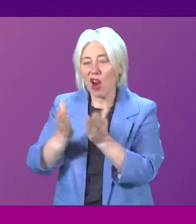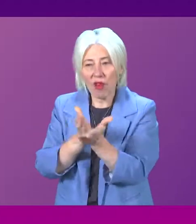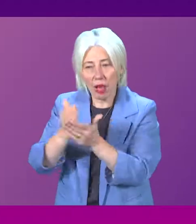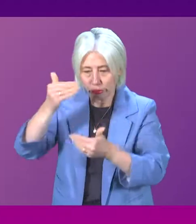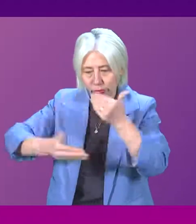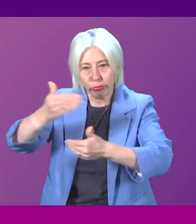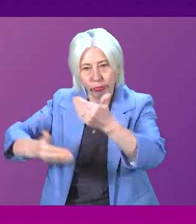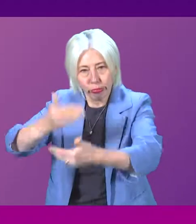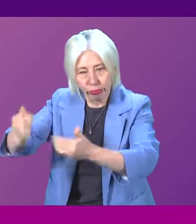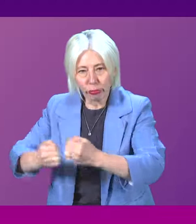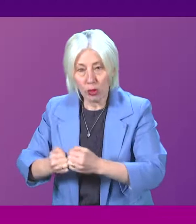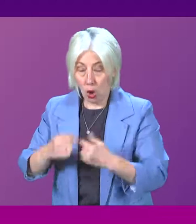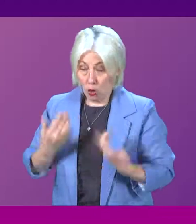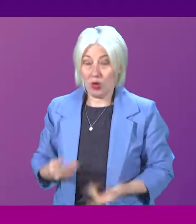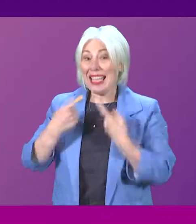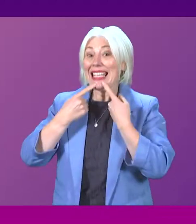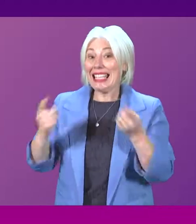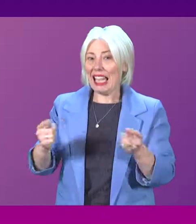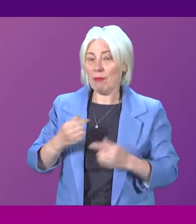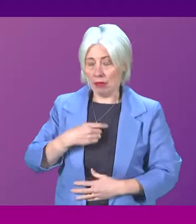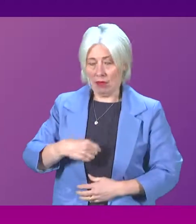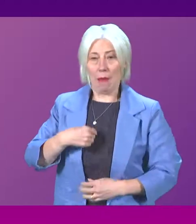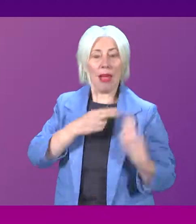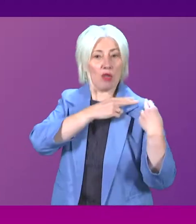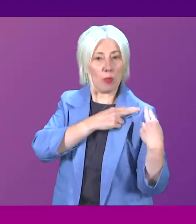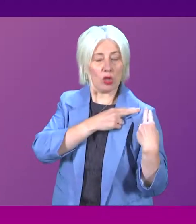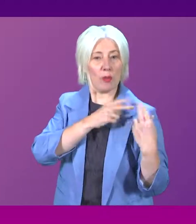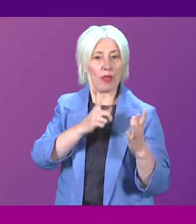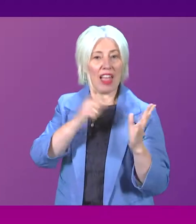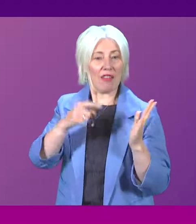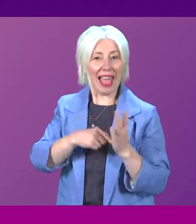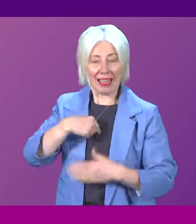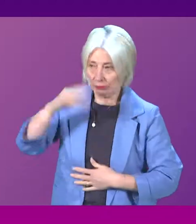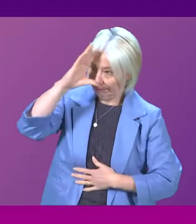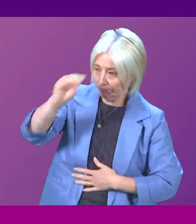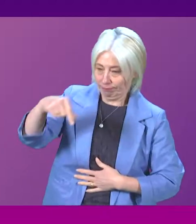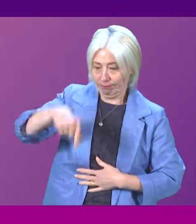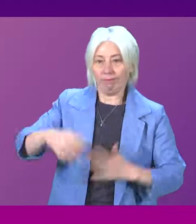This statement fulfils my duties under the act to inform Parliament of my intention to appoint a new chair.